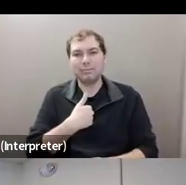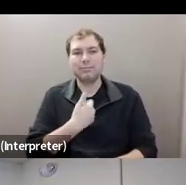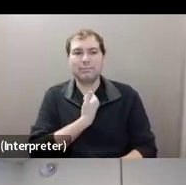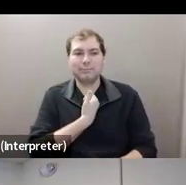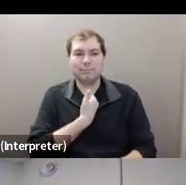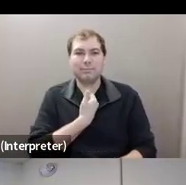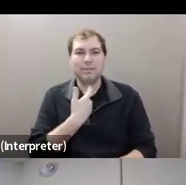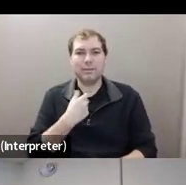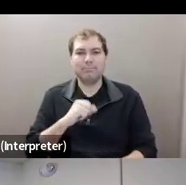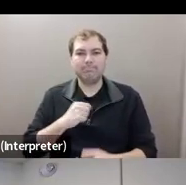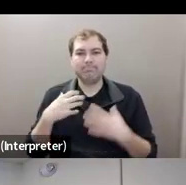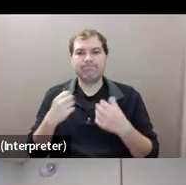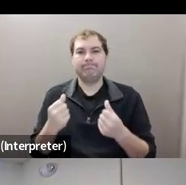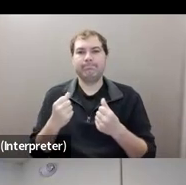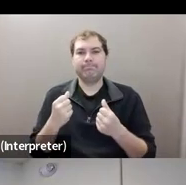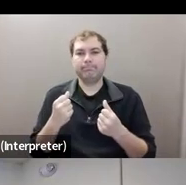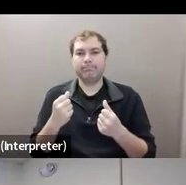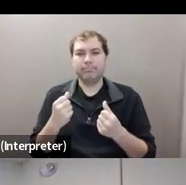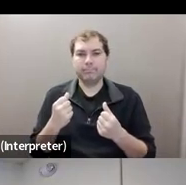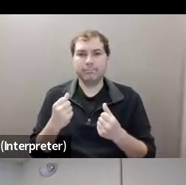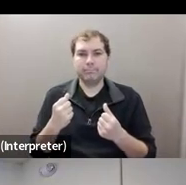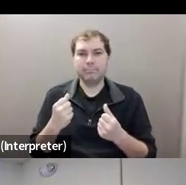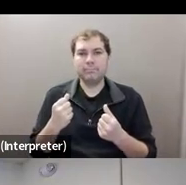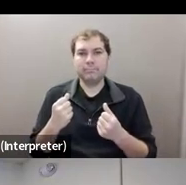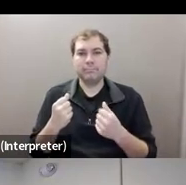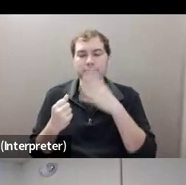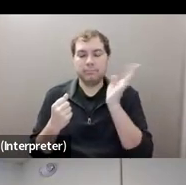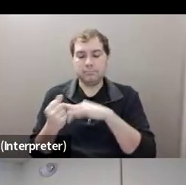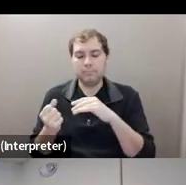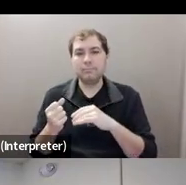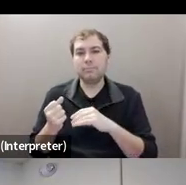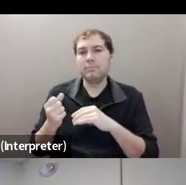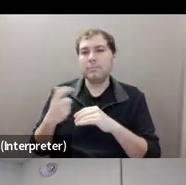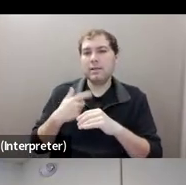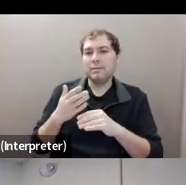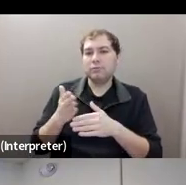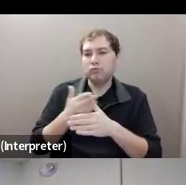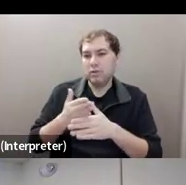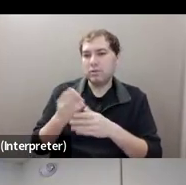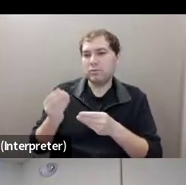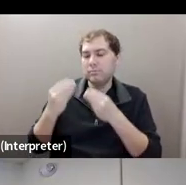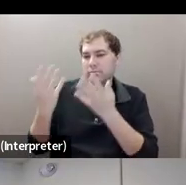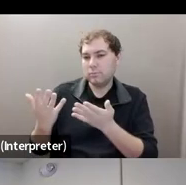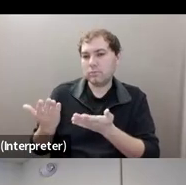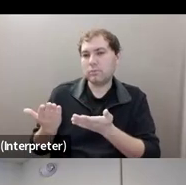17036717673: confident, and so that I can share that. 17036717673: or I suggest to consumers, they do the same.